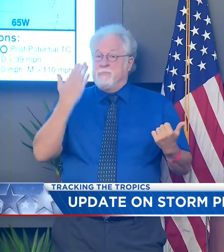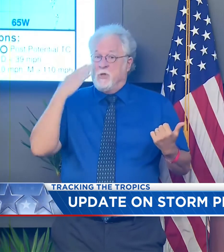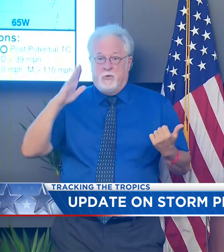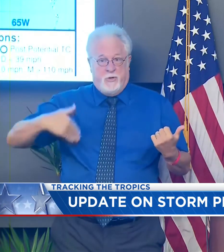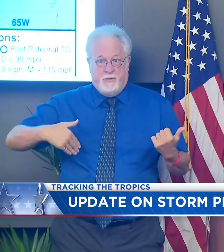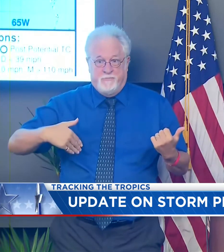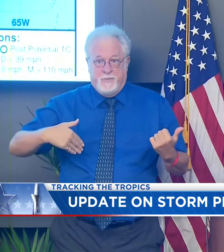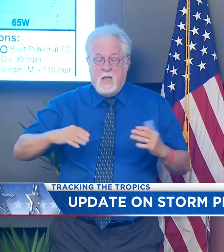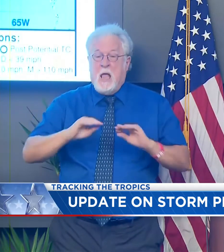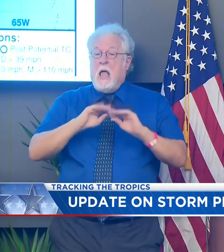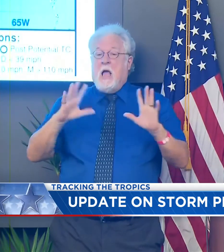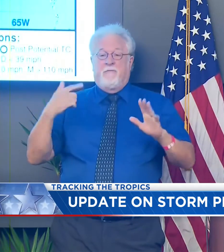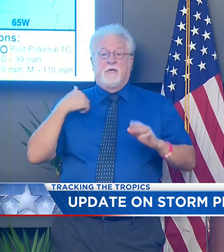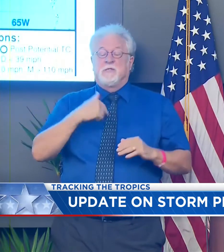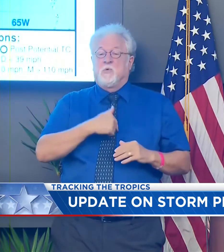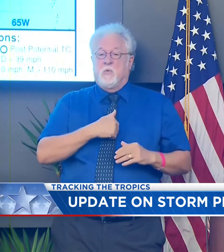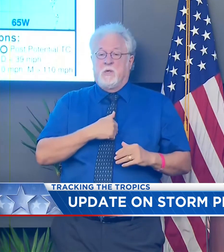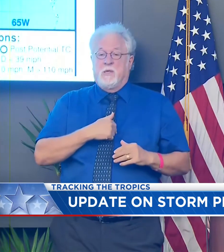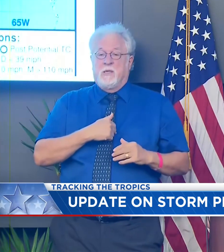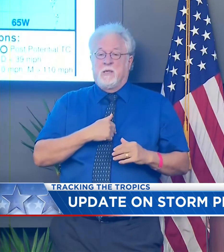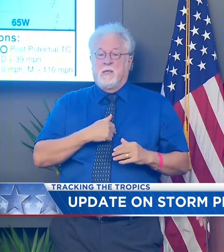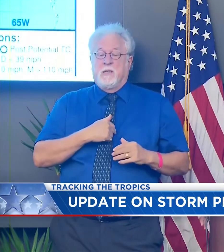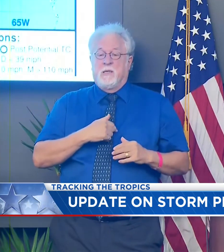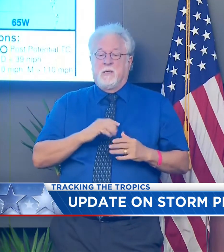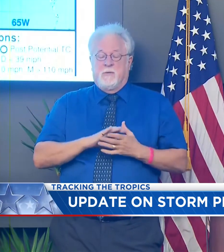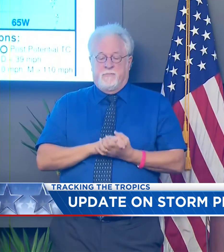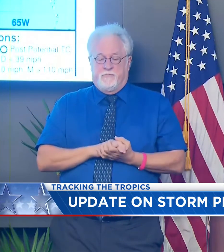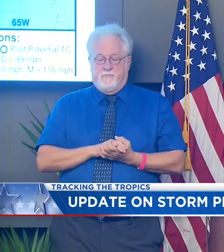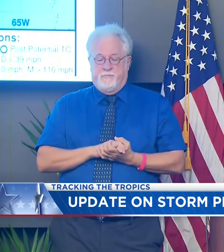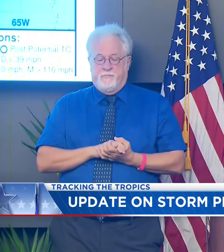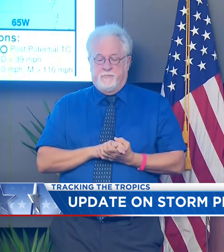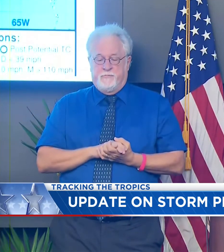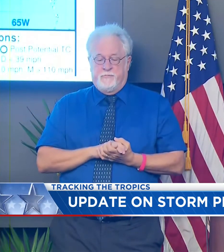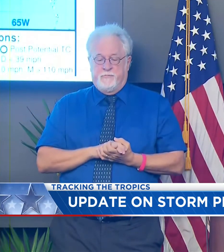EXTEND YOUR ORDER, WHICH YOU GENERALLY HAVE DECIDED TO